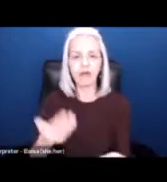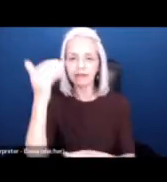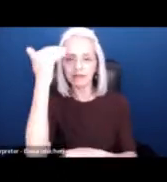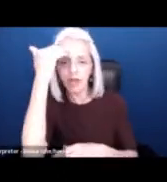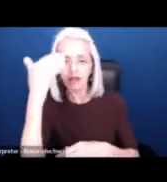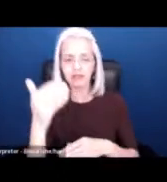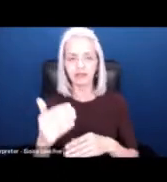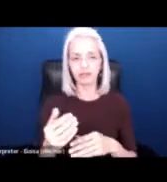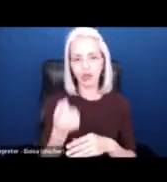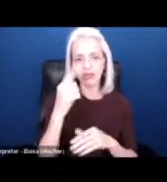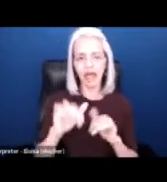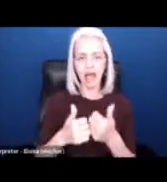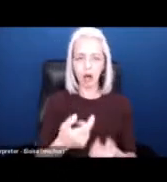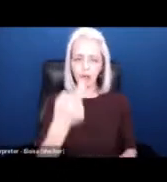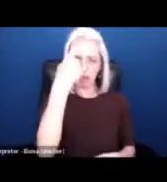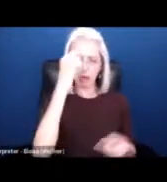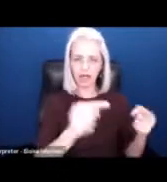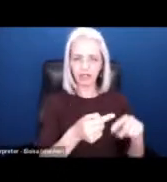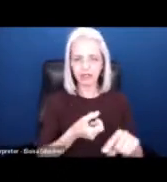injury affects their ability to be successful in treatment.